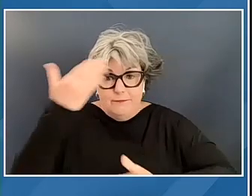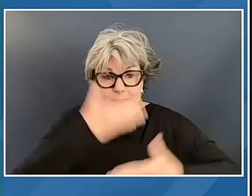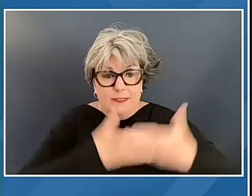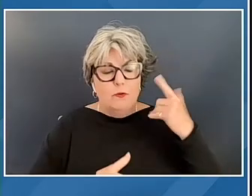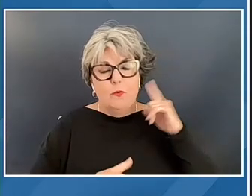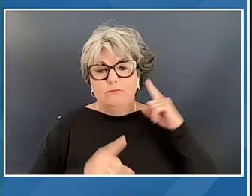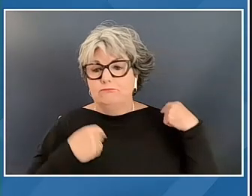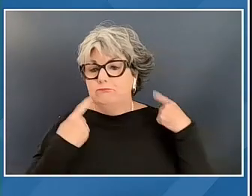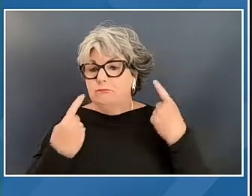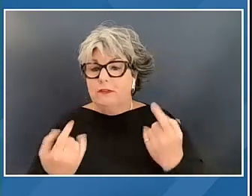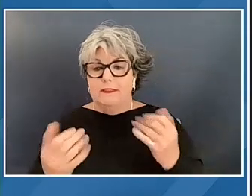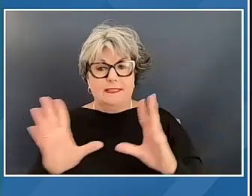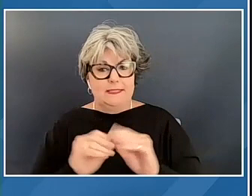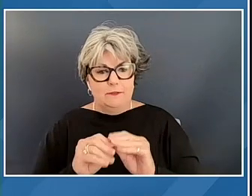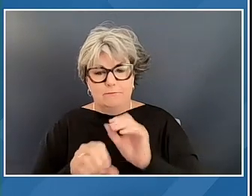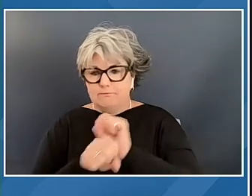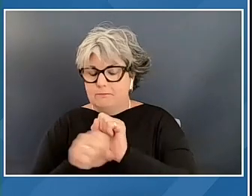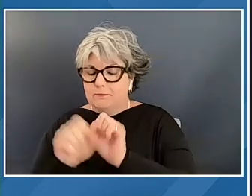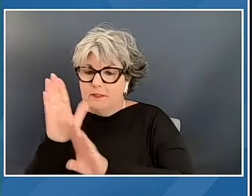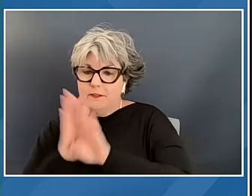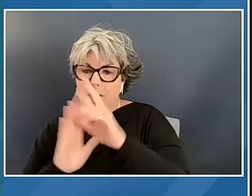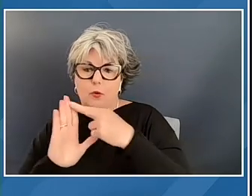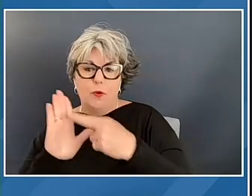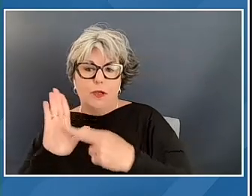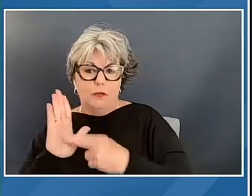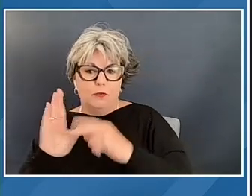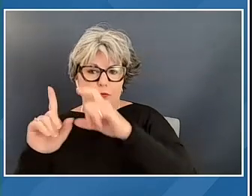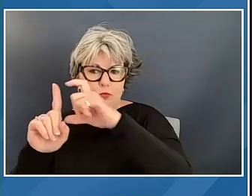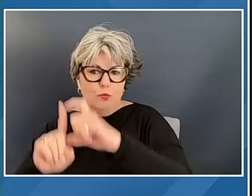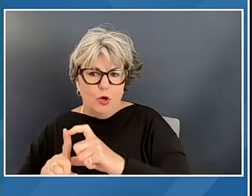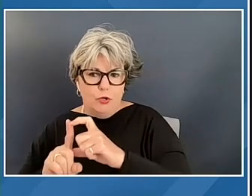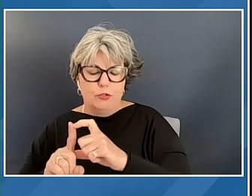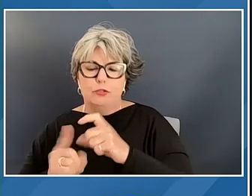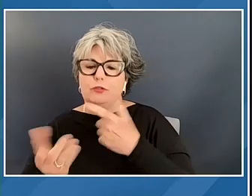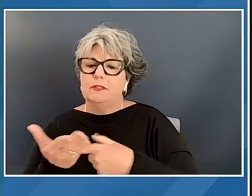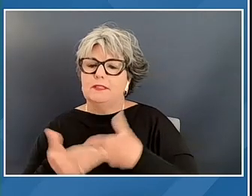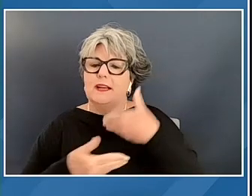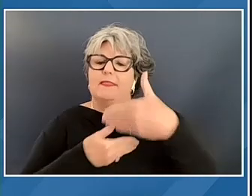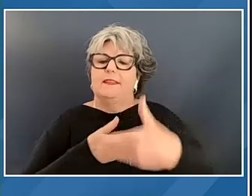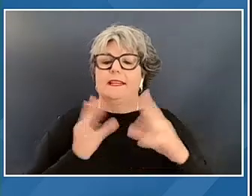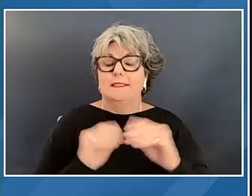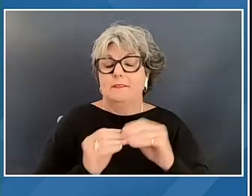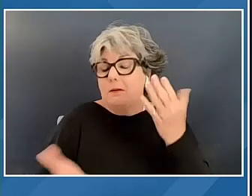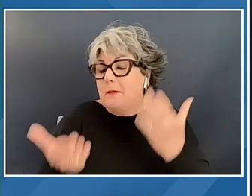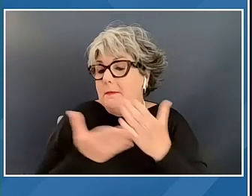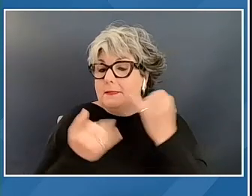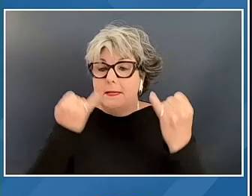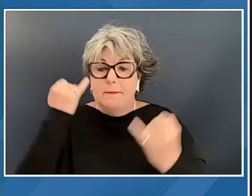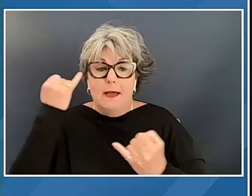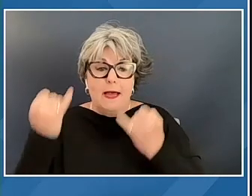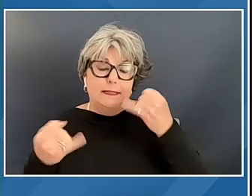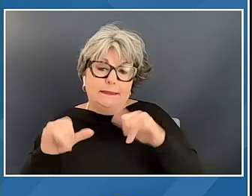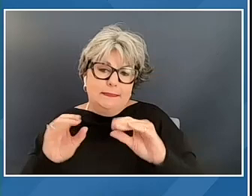work on developing regulatory text to consider the next session. There may be some ideas where we still need more time to develop regulatory text,